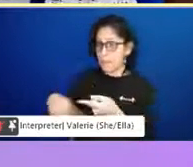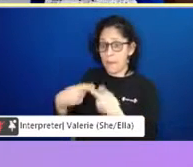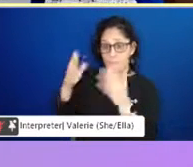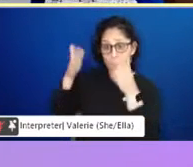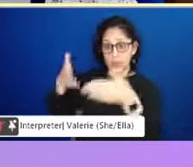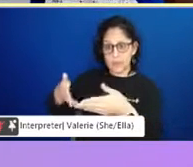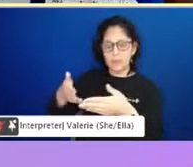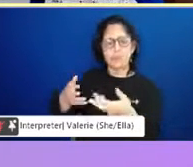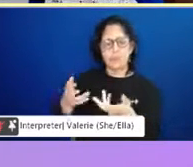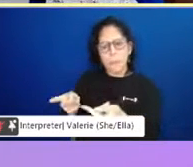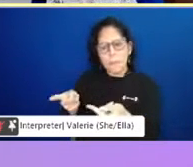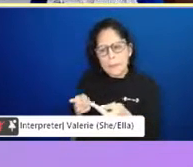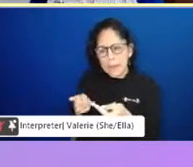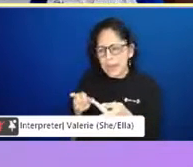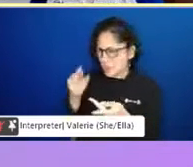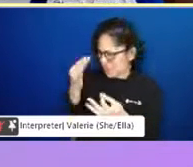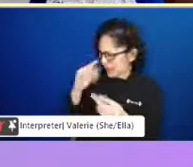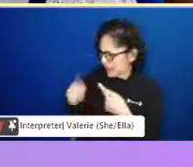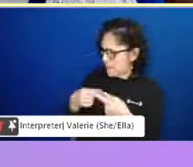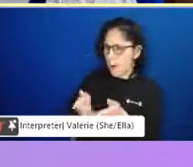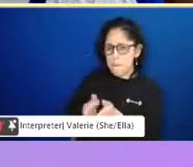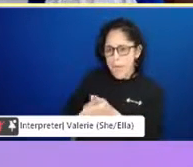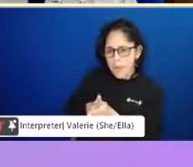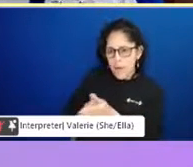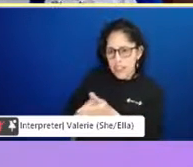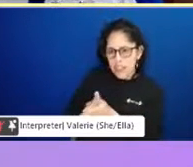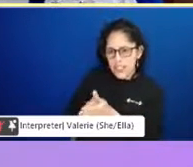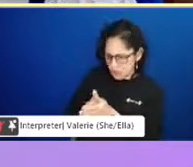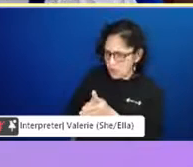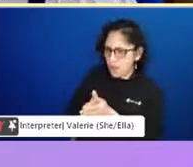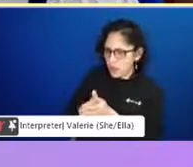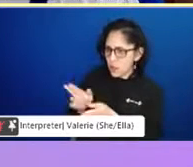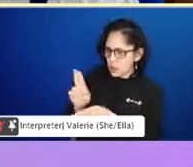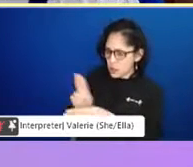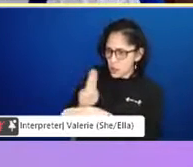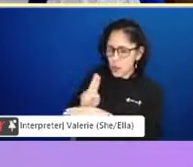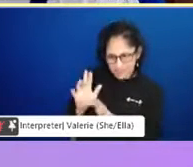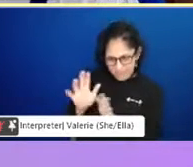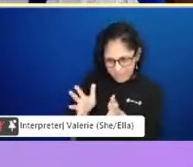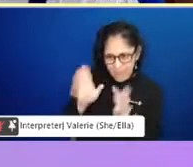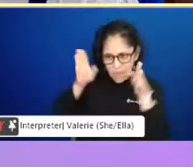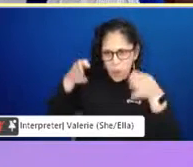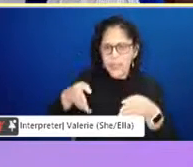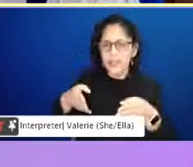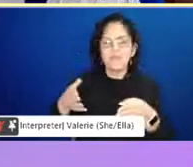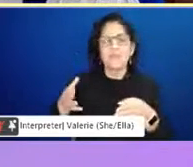like Focus not a medical condition where you recruit people who identify Focus as an area